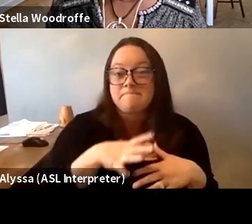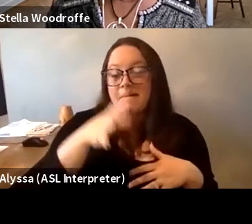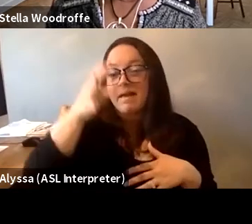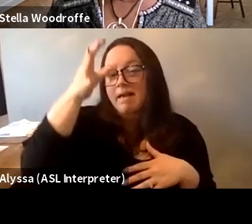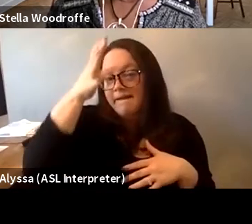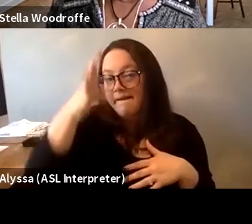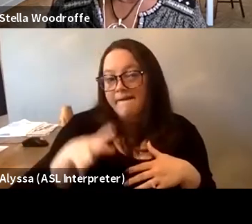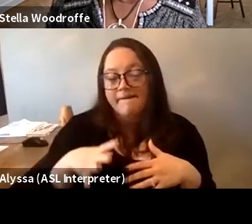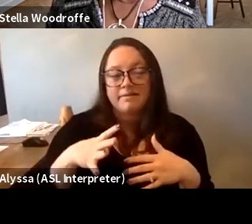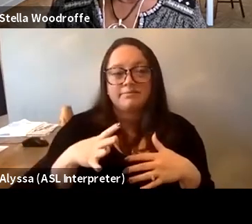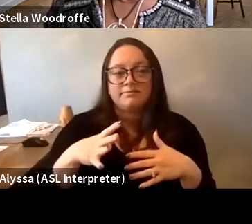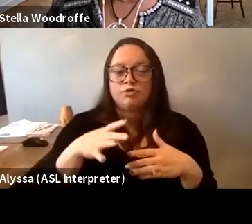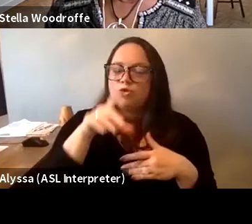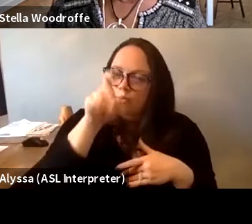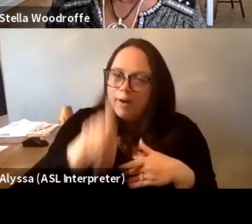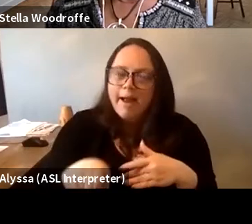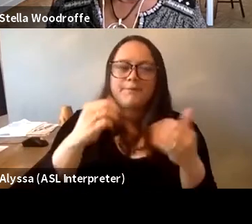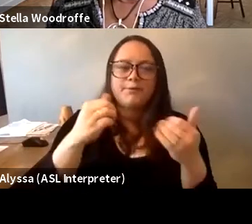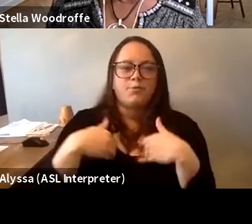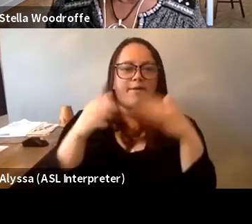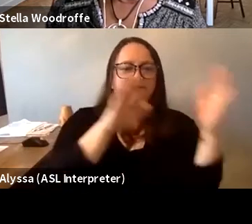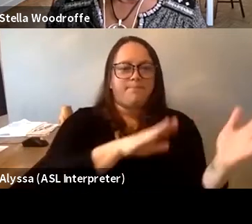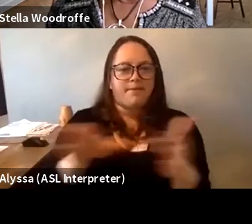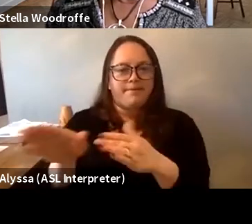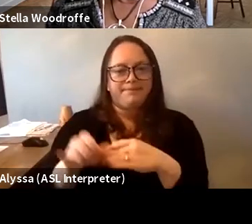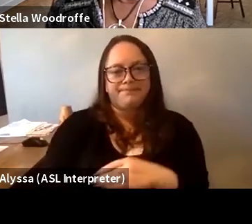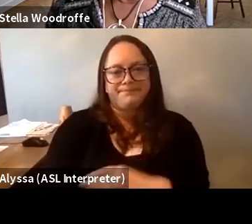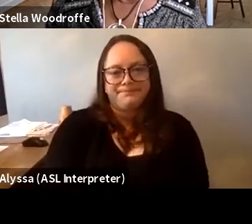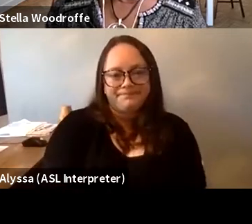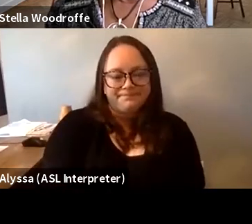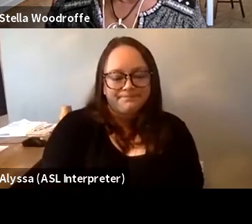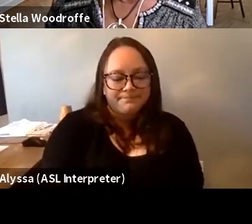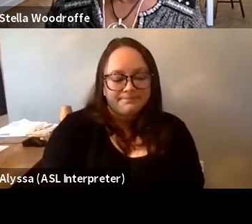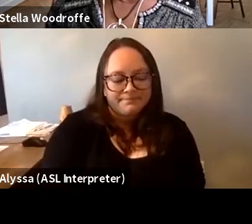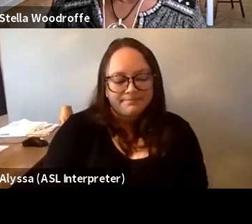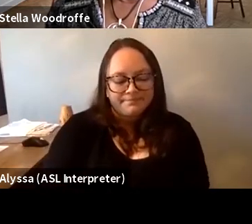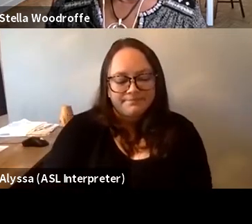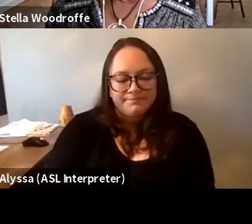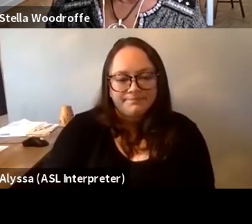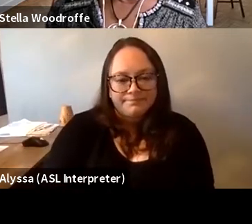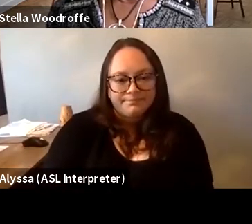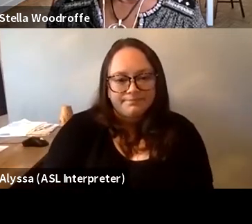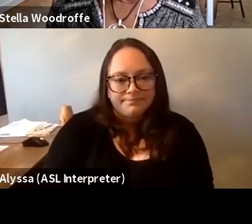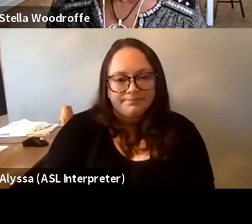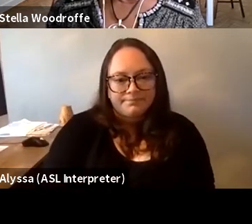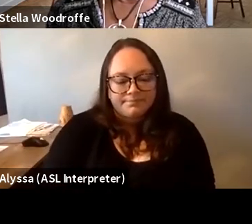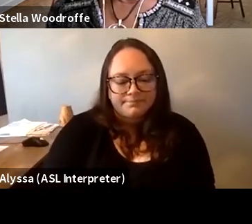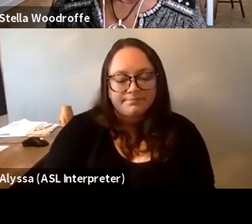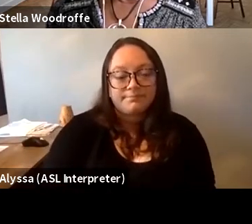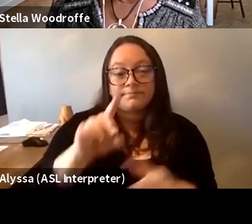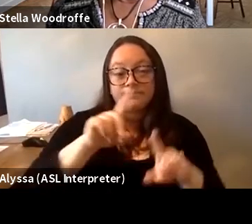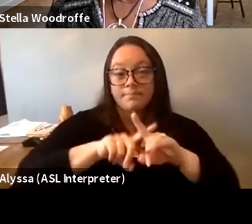have a plan, but I feel that a black male, there are layers